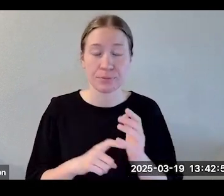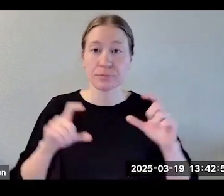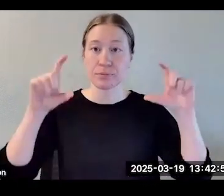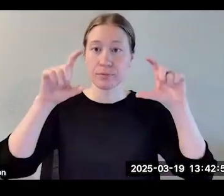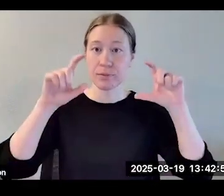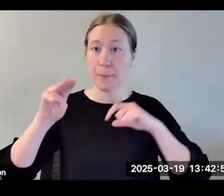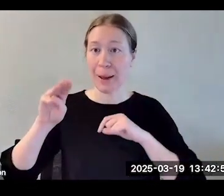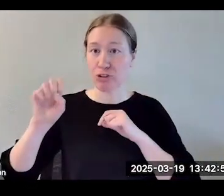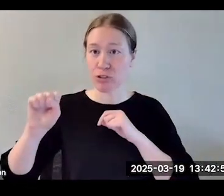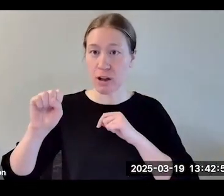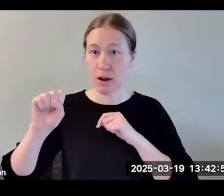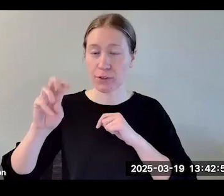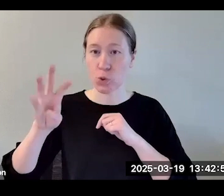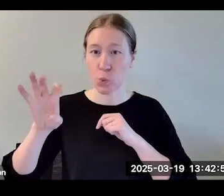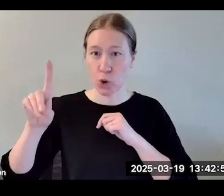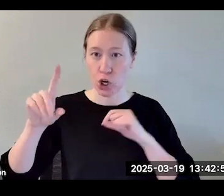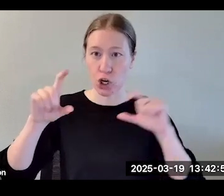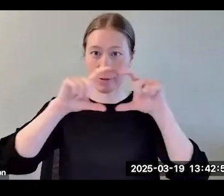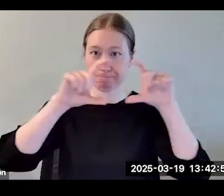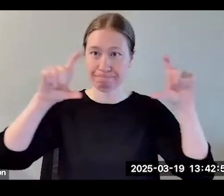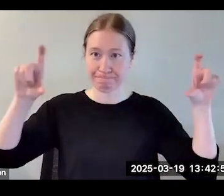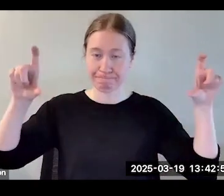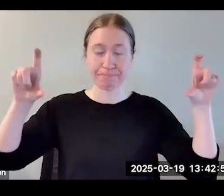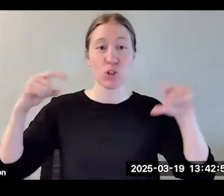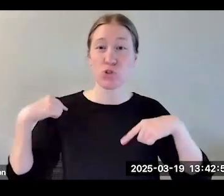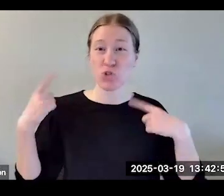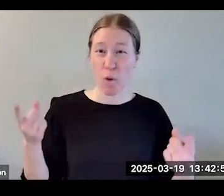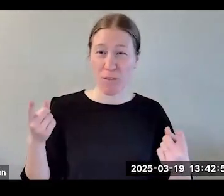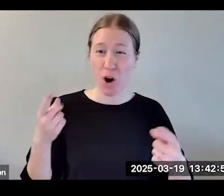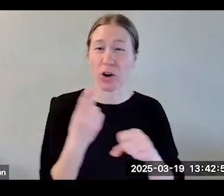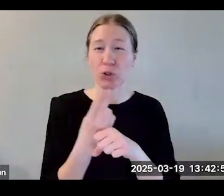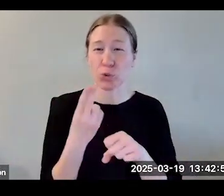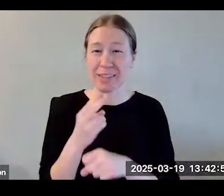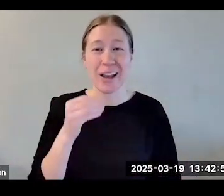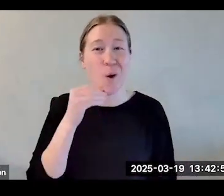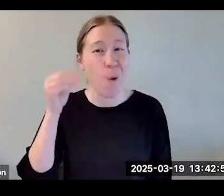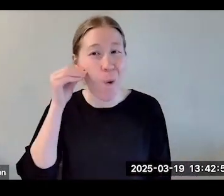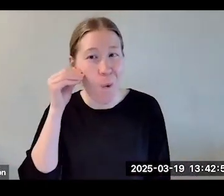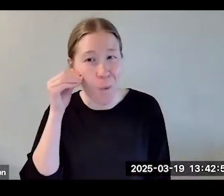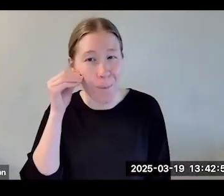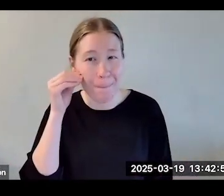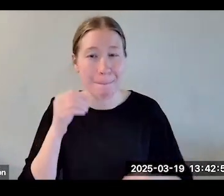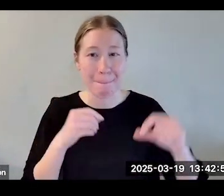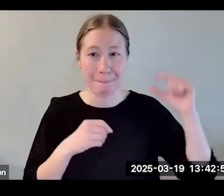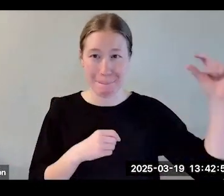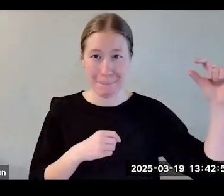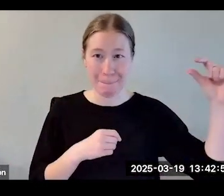we've been sticking to this Home tab, but I actually want to move us over to the Review tab.